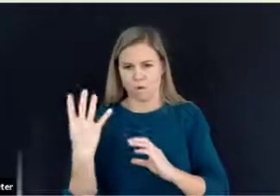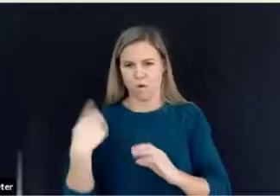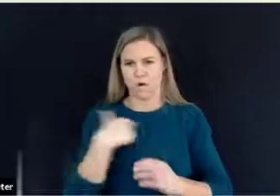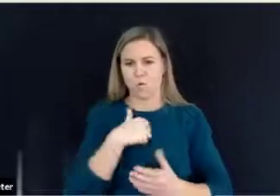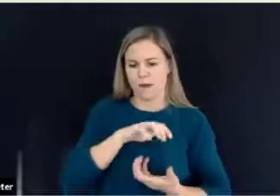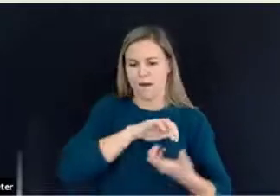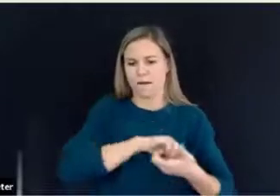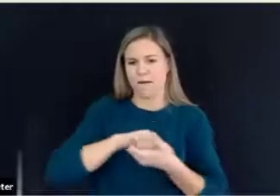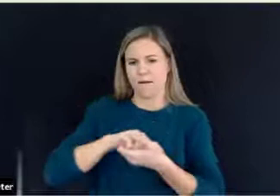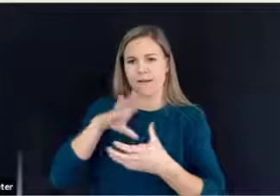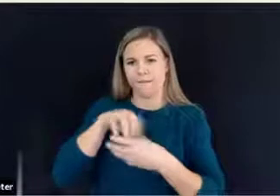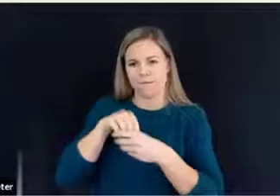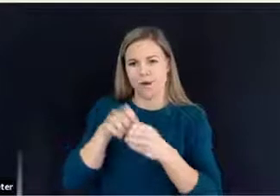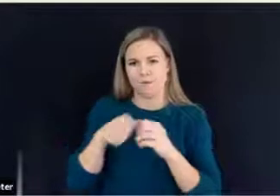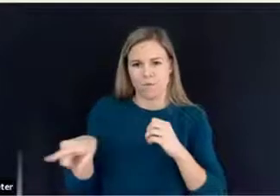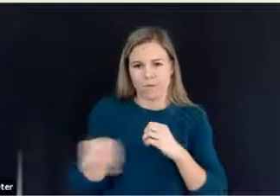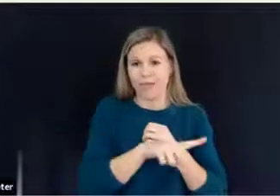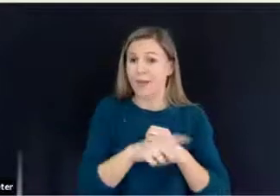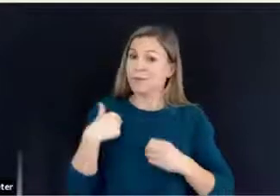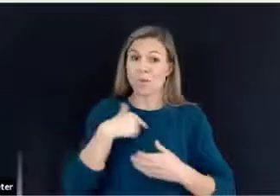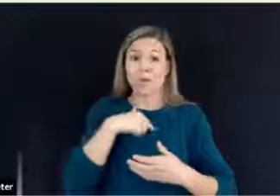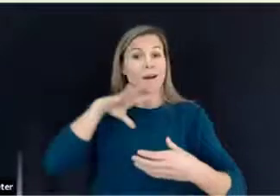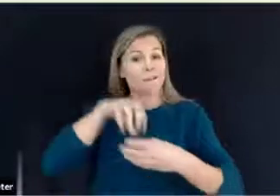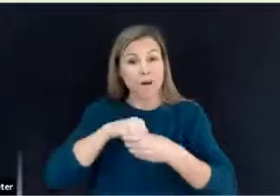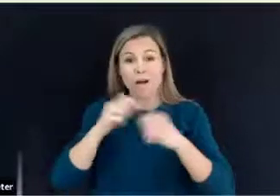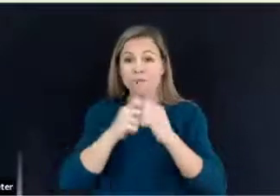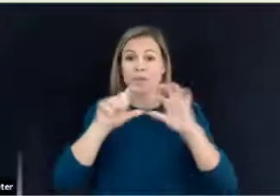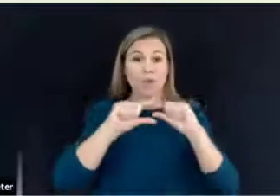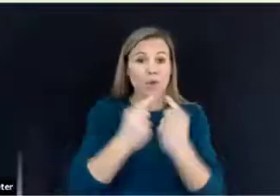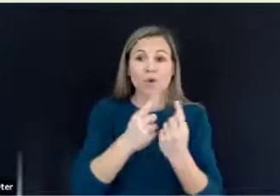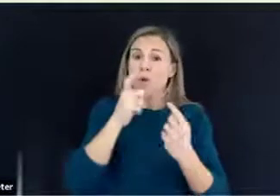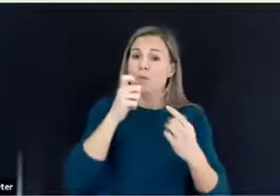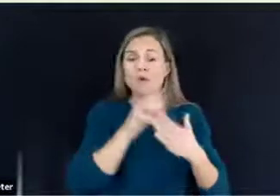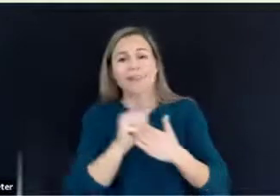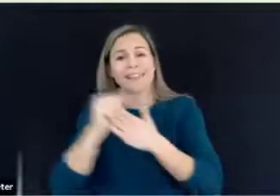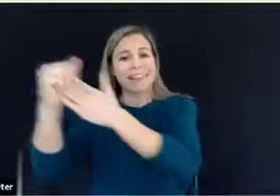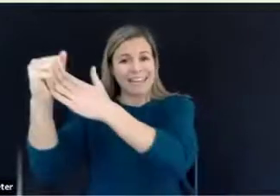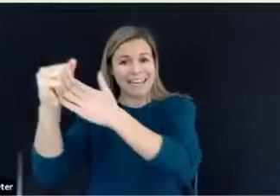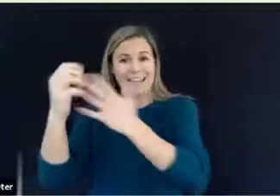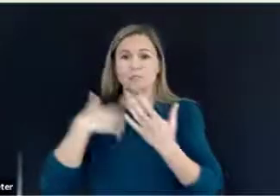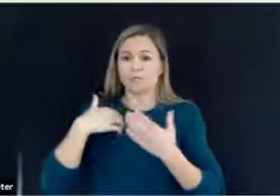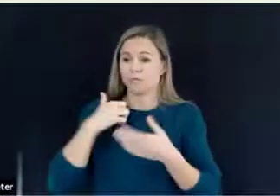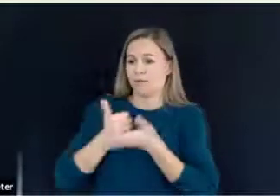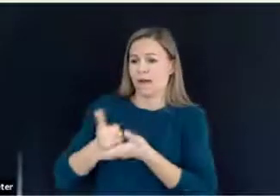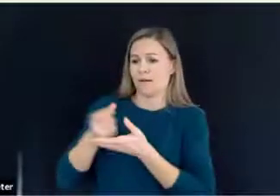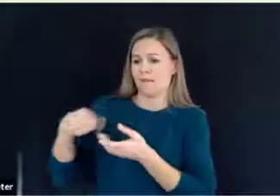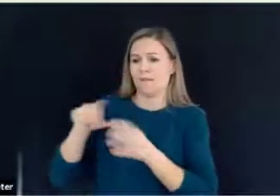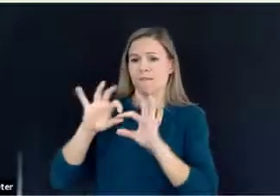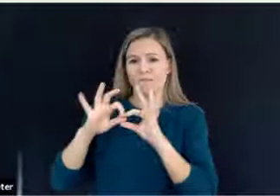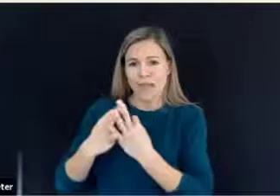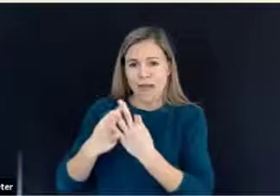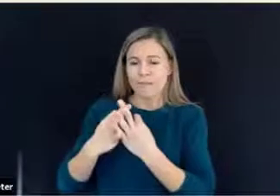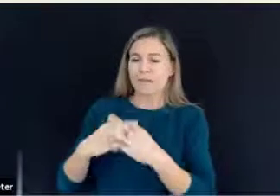that is leading the charge to help both families, and patients, and professionals,